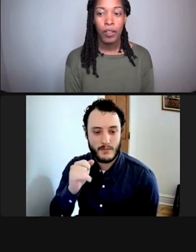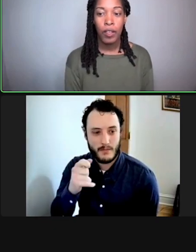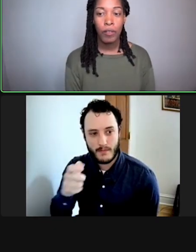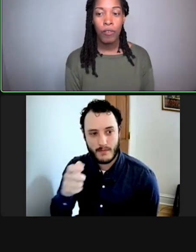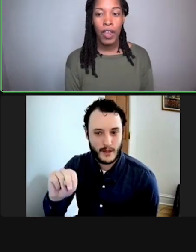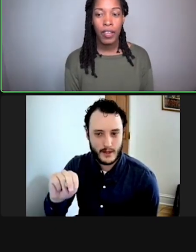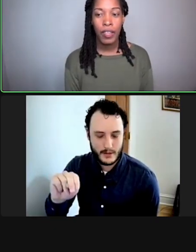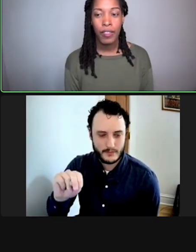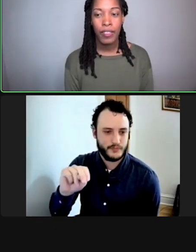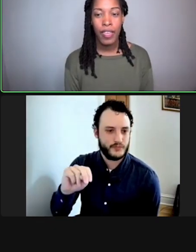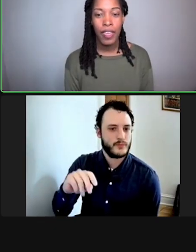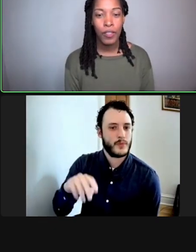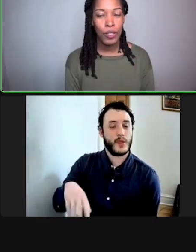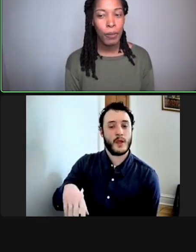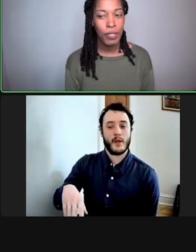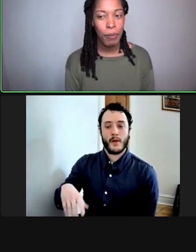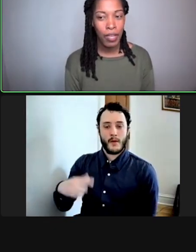All righty, thank you so much, Megan.